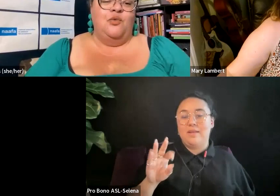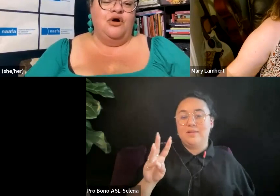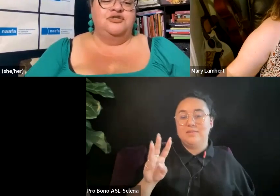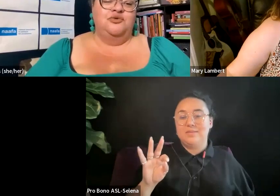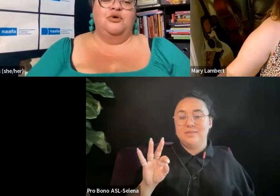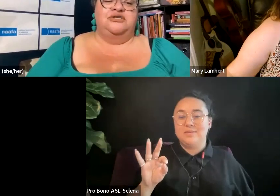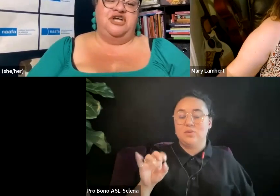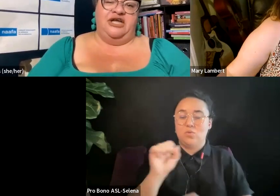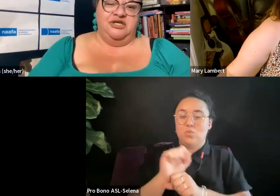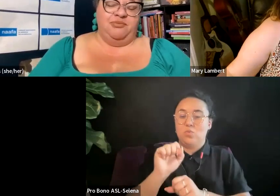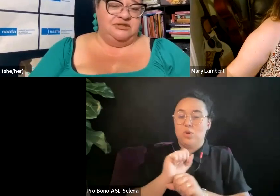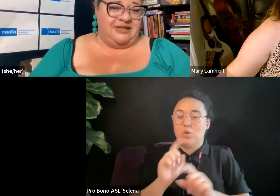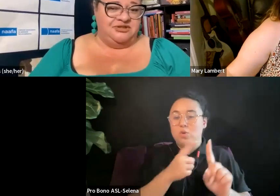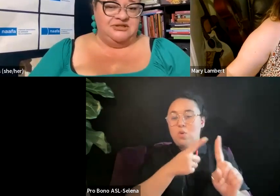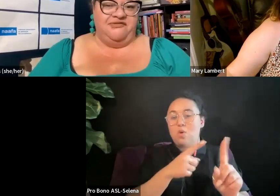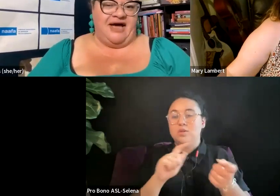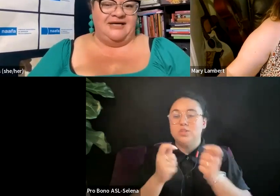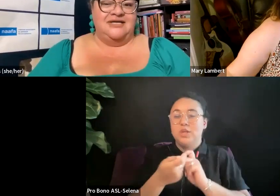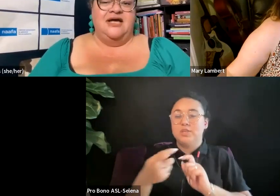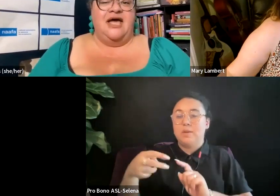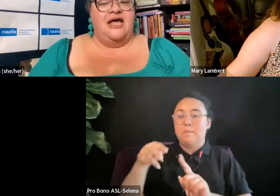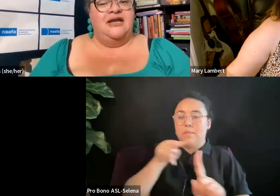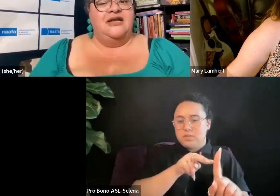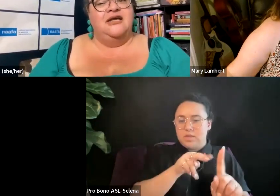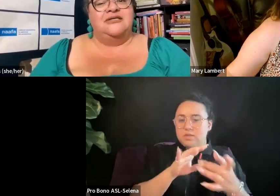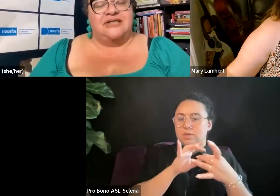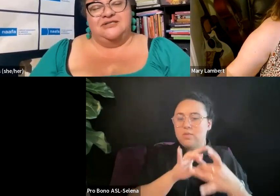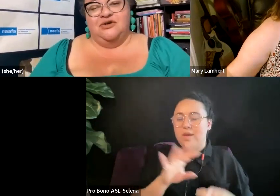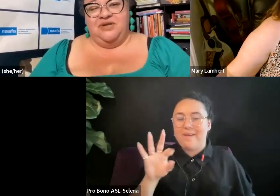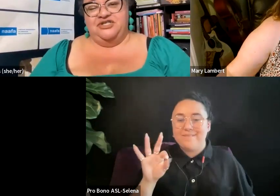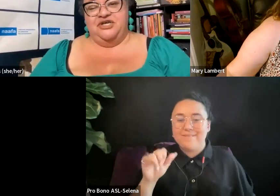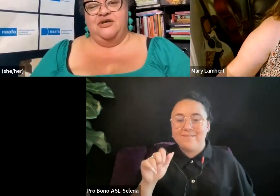worked towards changing perceptions of fat and ending size discrimination